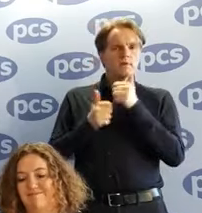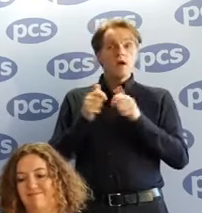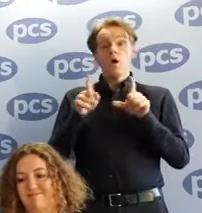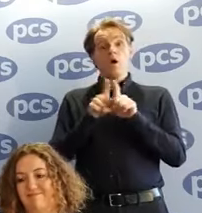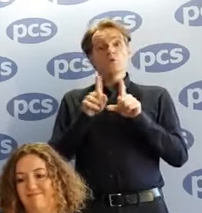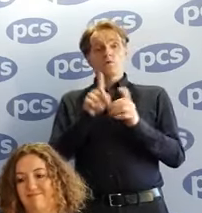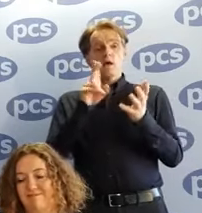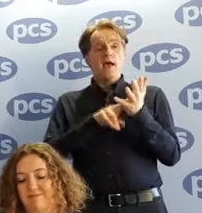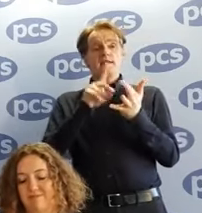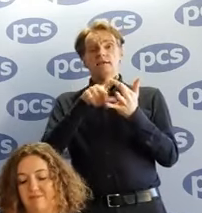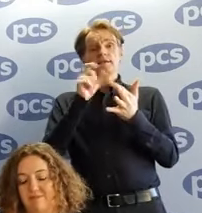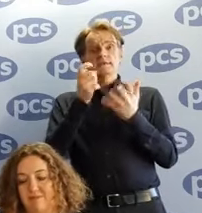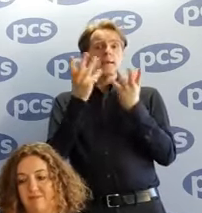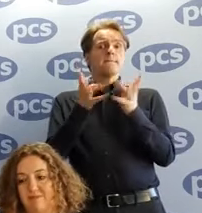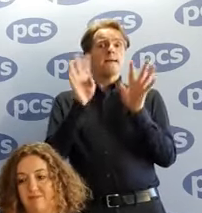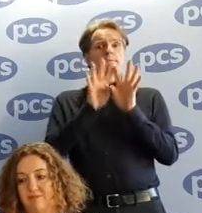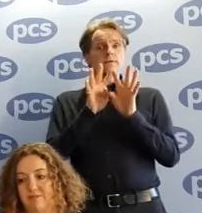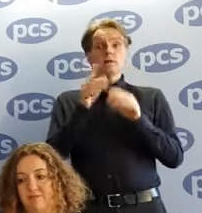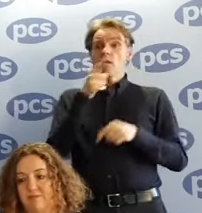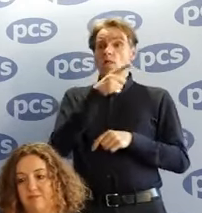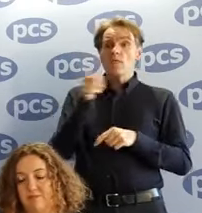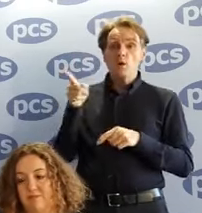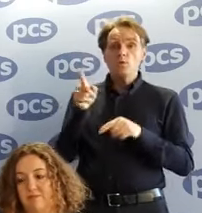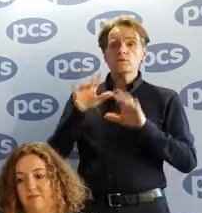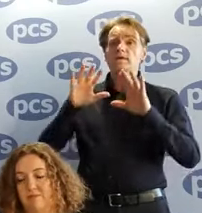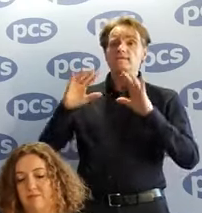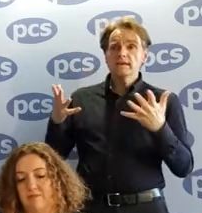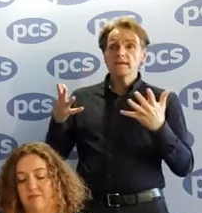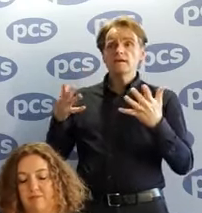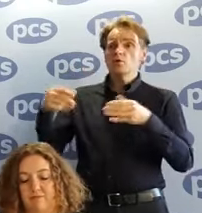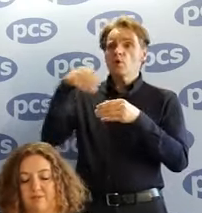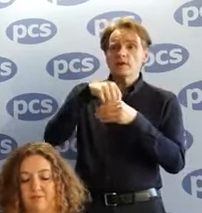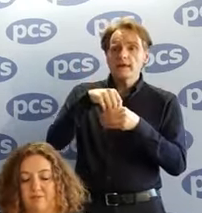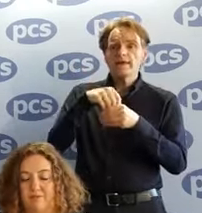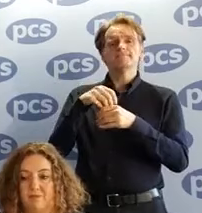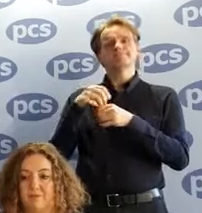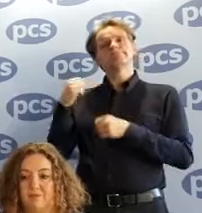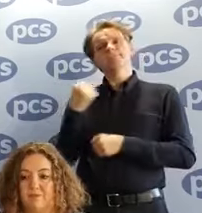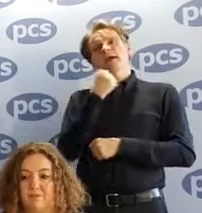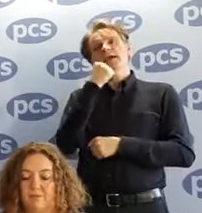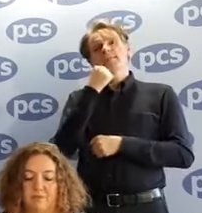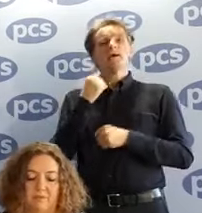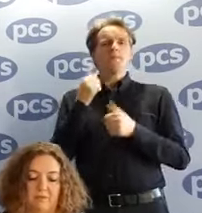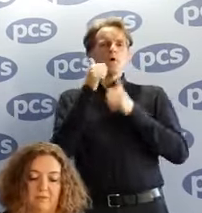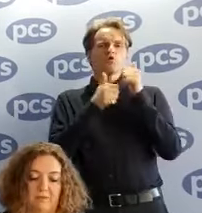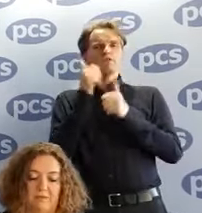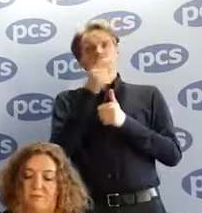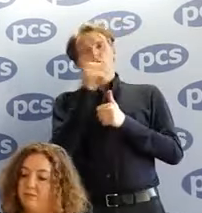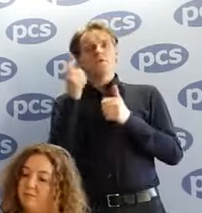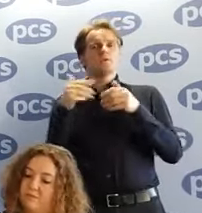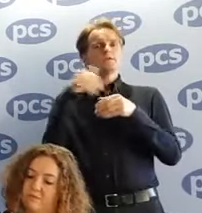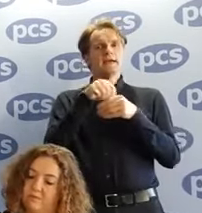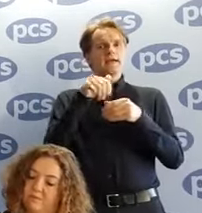been elected and commiserations to those who've been unsuccessful. I'm delighted to give an update on the pay campaign because we're at a very very important